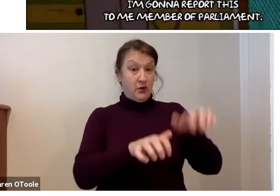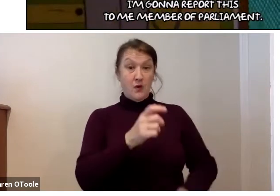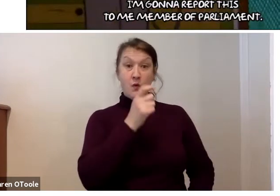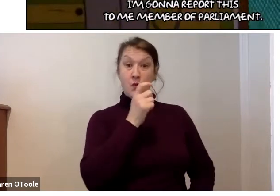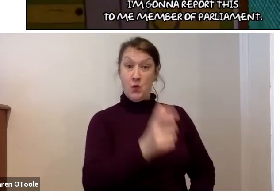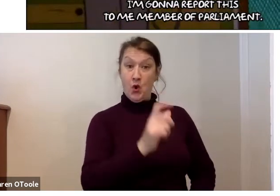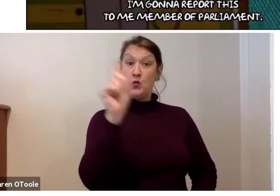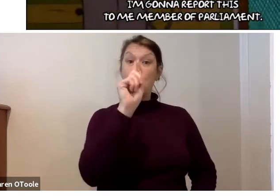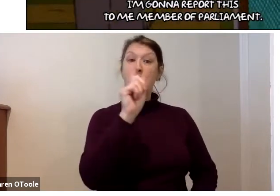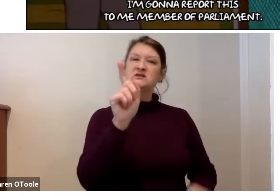saying.